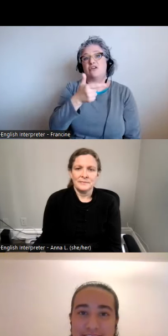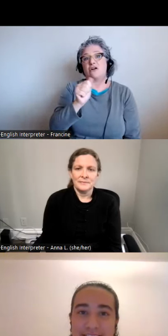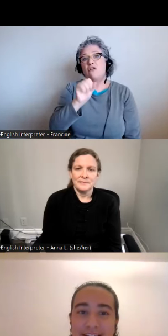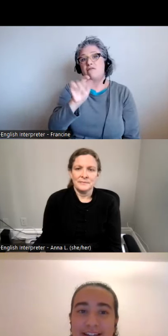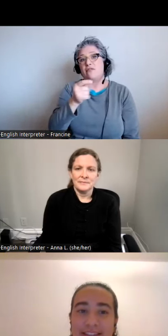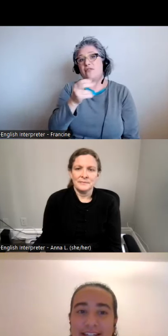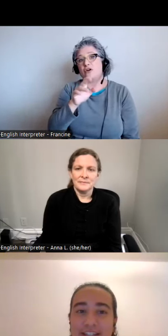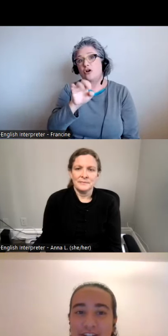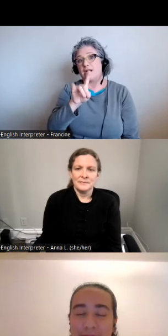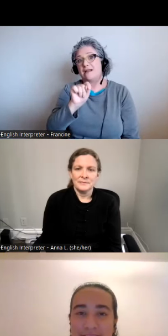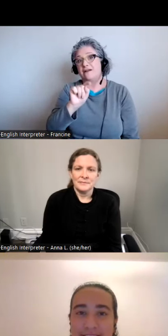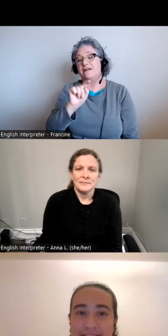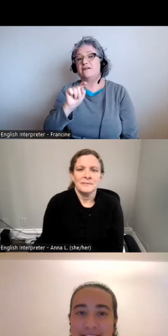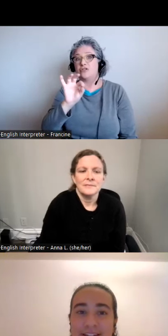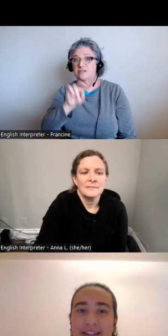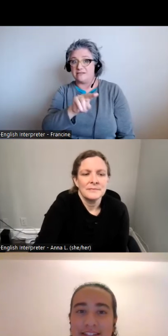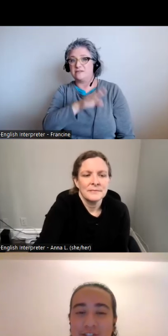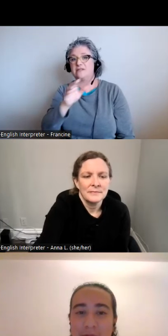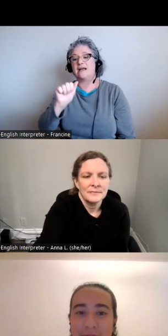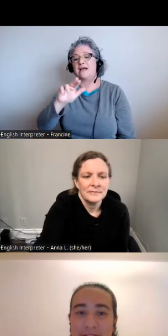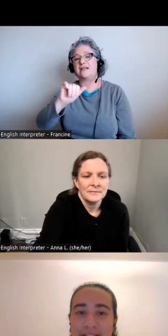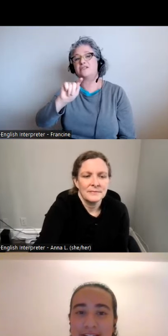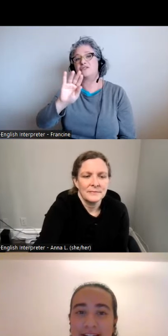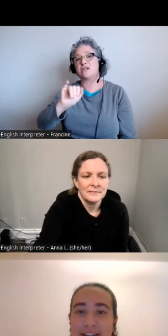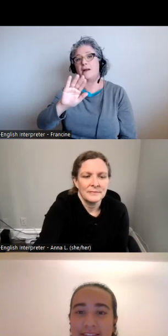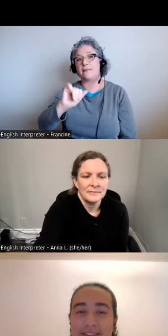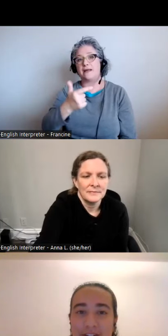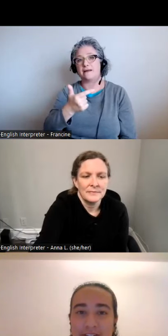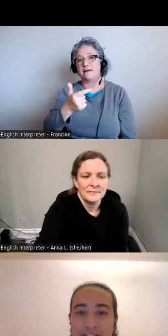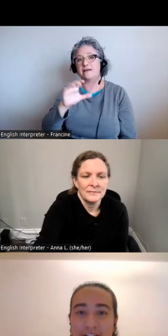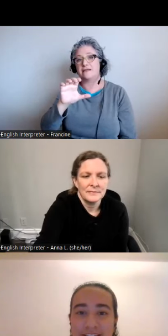I would like to start off with the land acknowledgement, and we would like to acknowledge that Sick kids and ABC are located in to Toronto the Colonized name of Toronto which is the Traditional Territory of the Mrs.